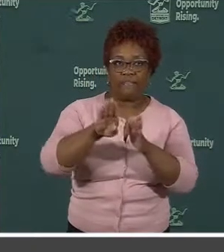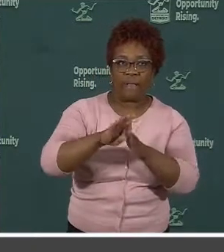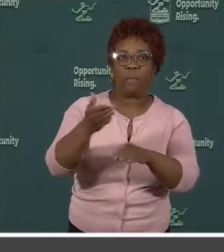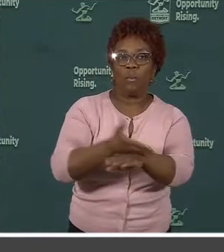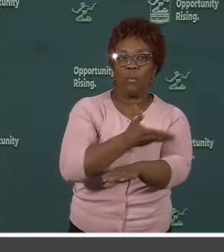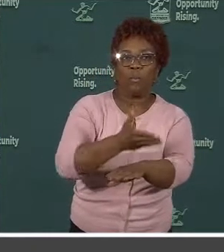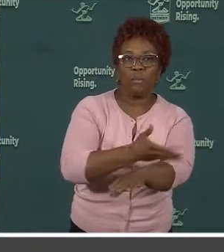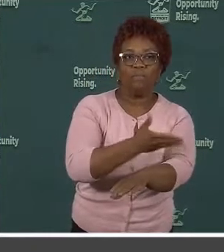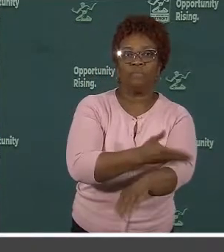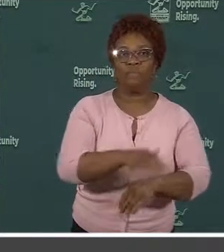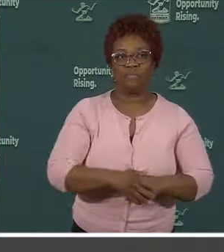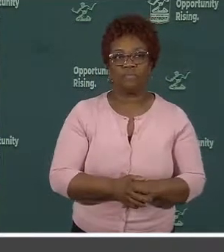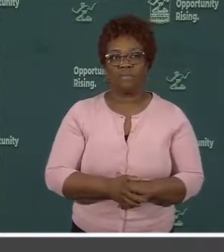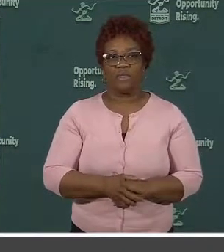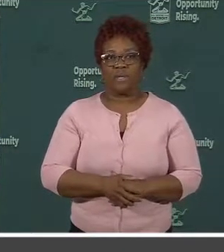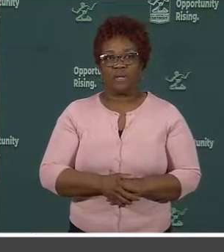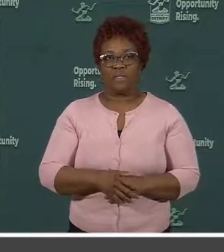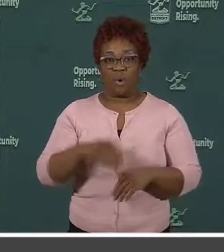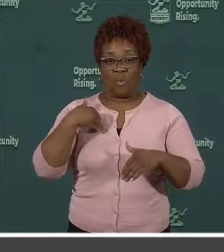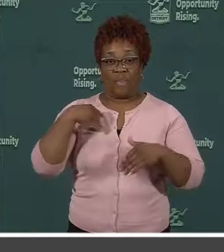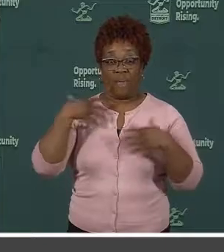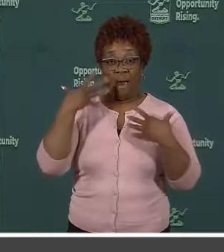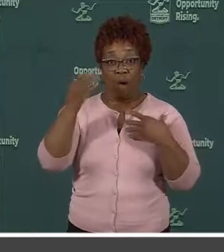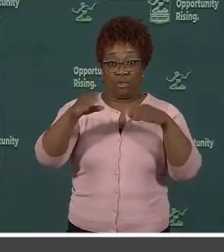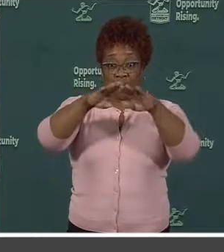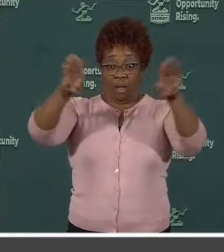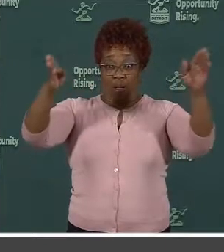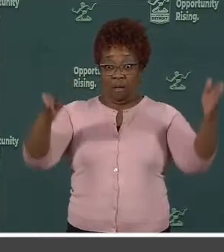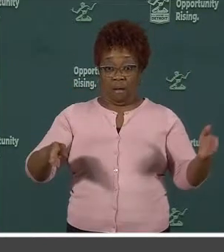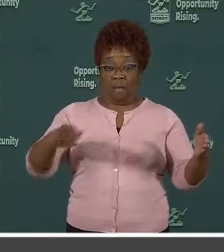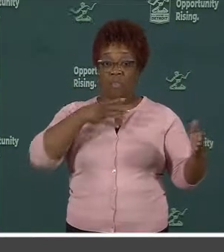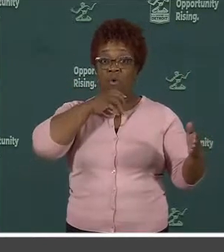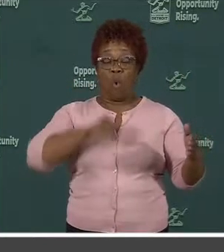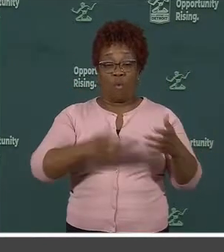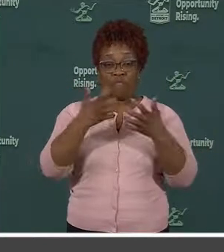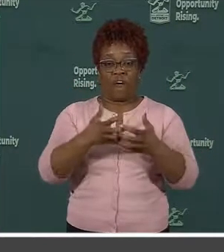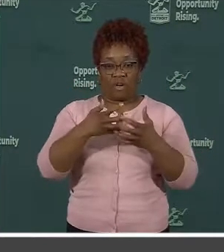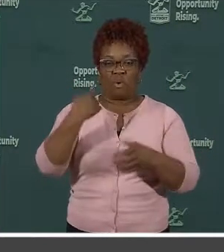PACKARD PLANT AND TURN IT INTO SOMETHING POSITIVE RIGHT NEXT TO NINETY FOUR THE DISPLAY